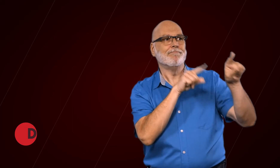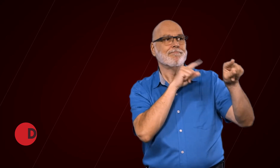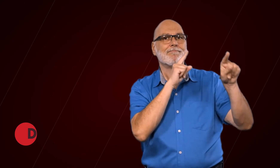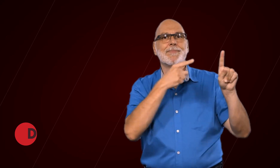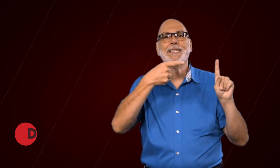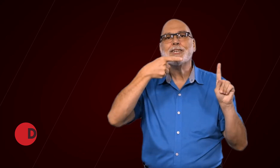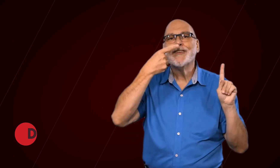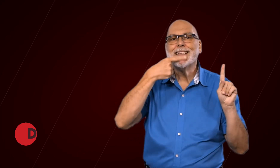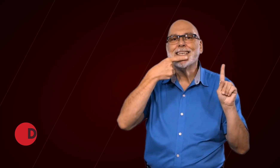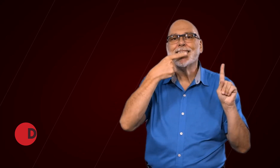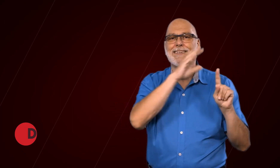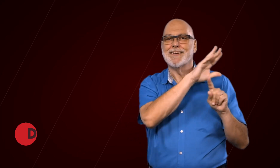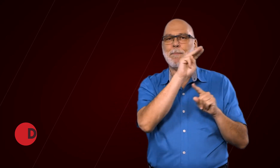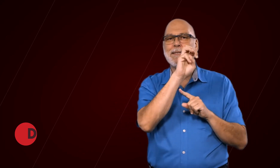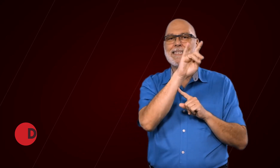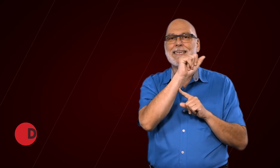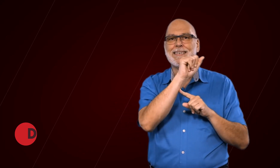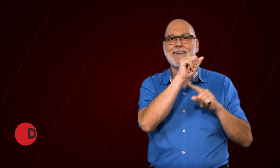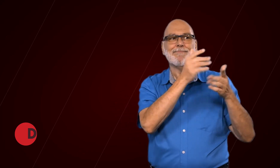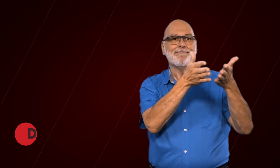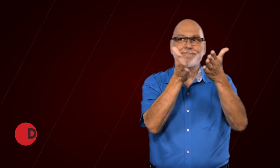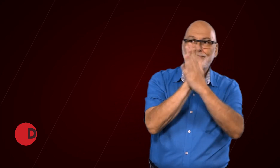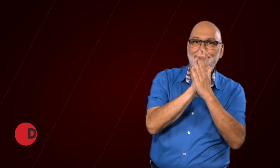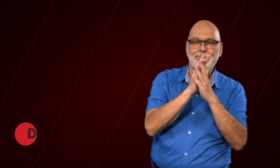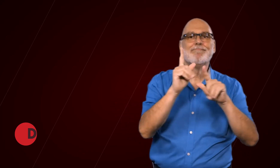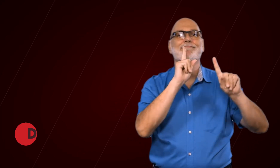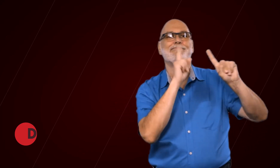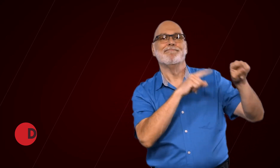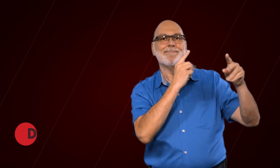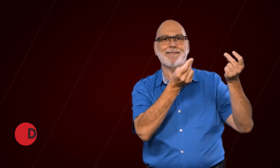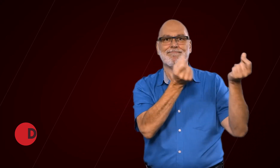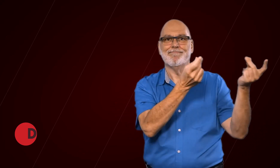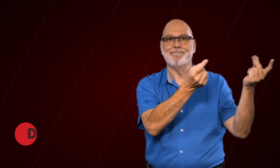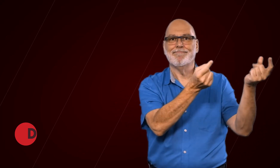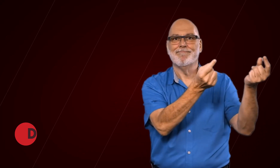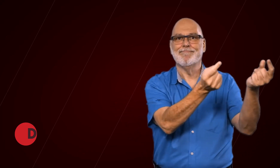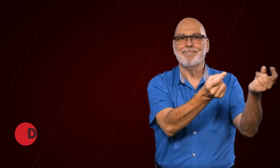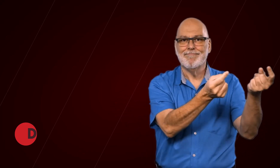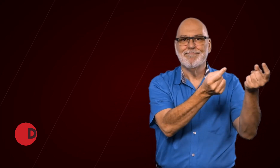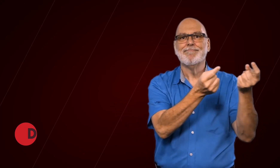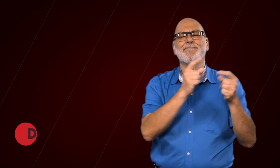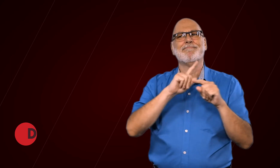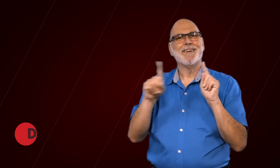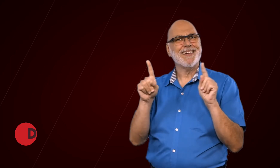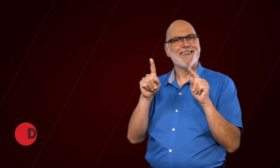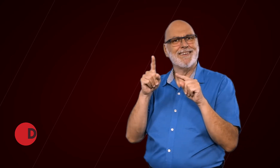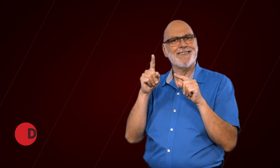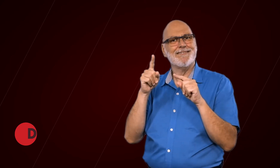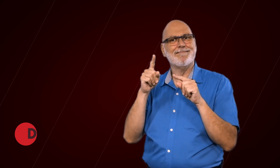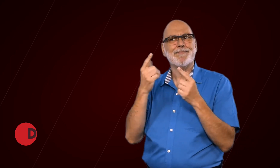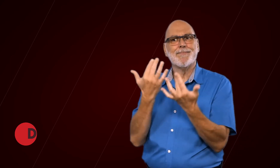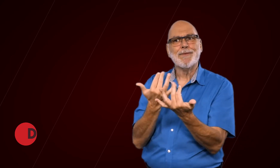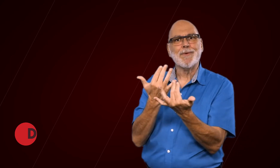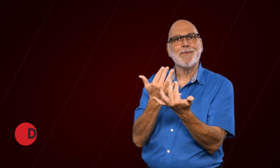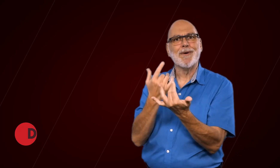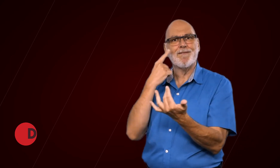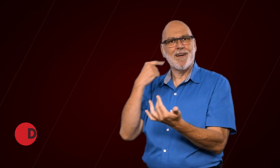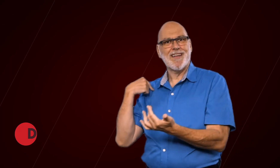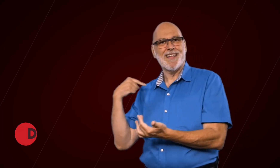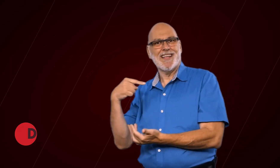media requests but are slow to respond to DeafDots